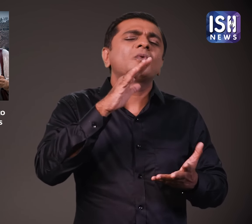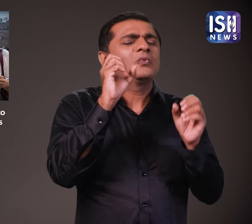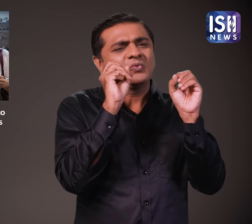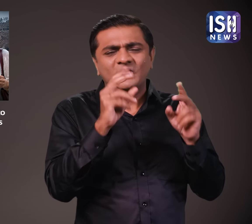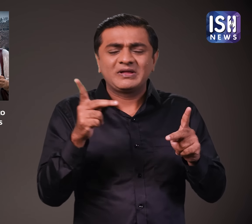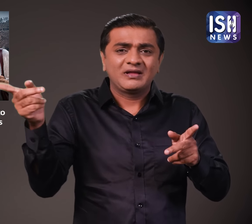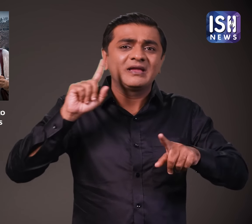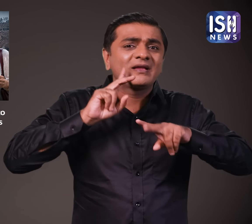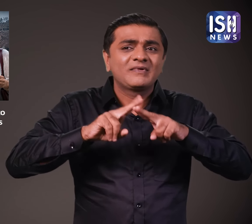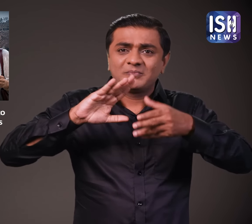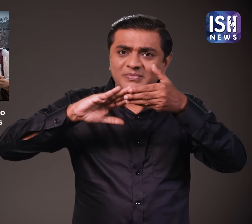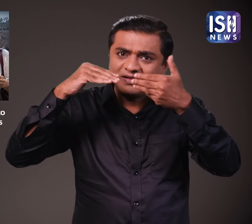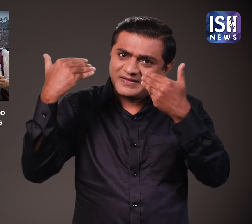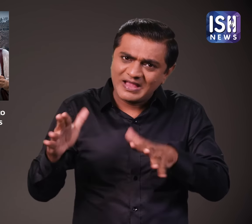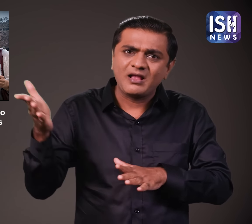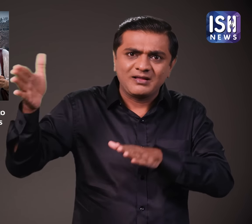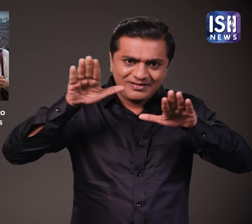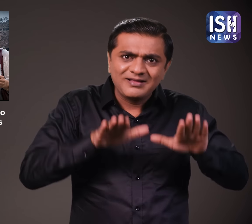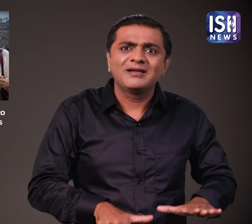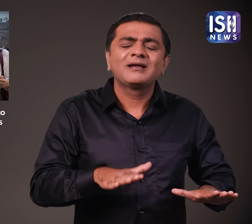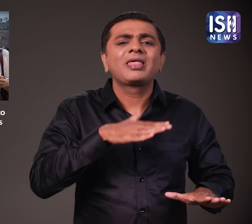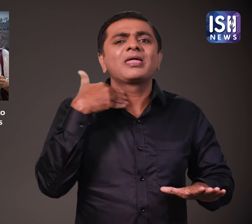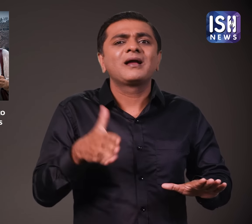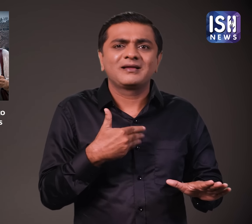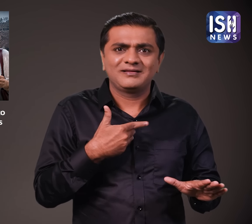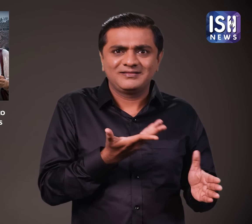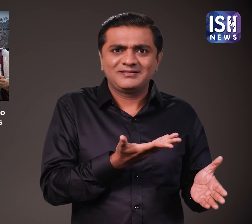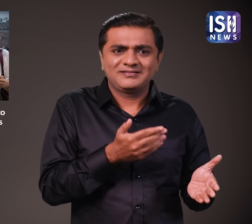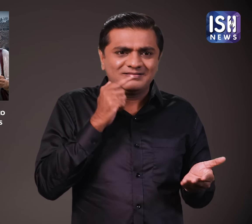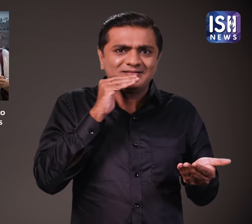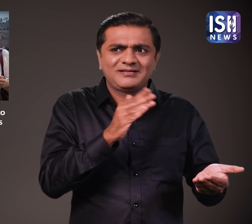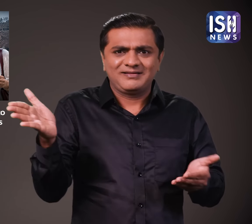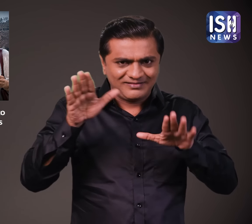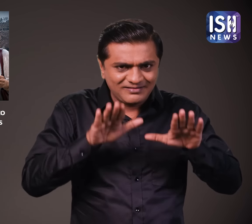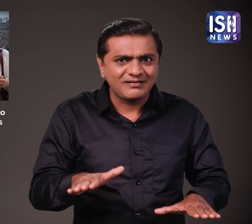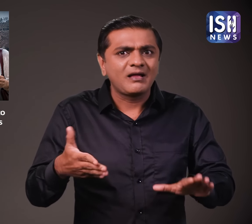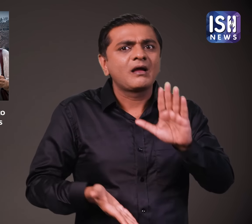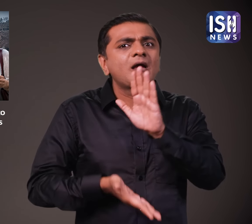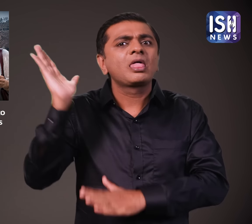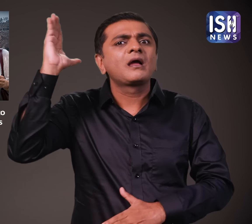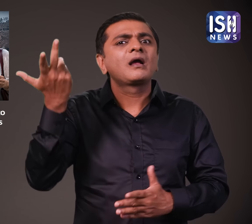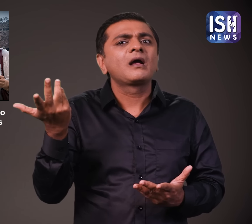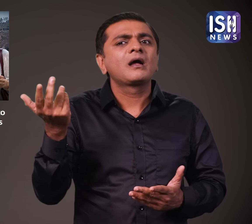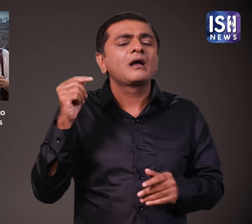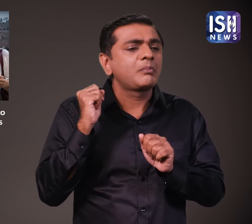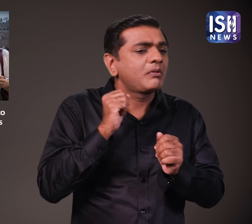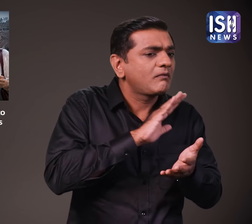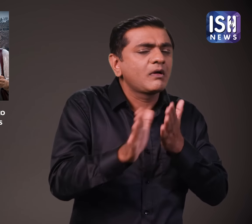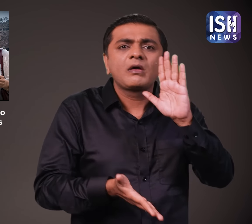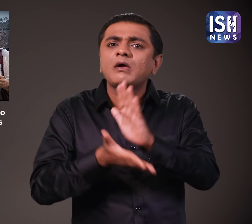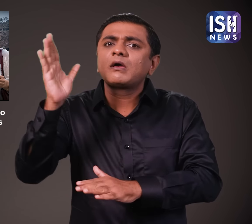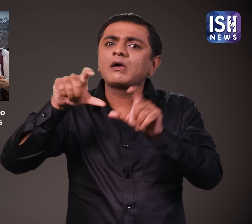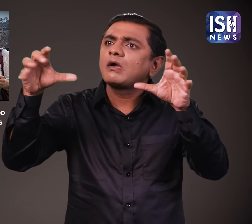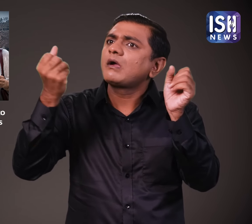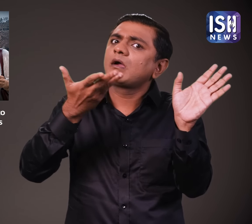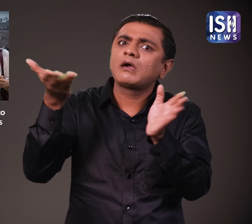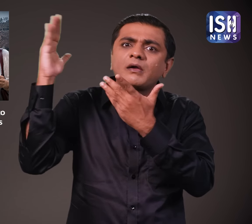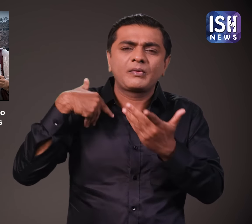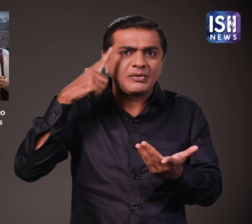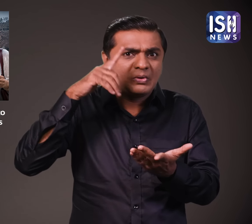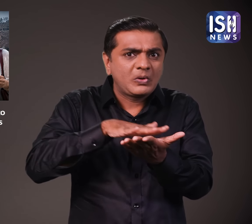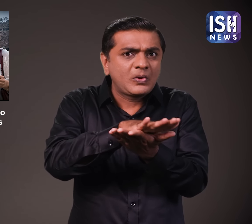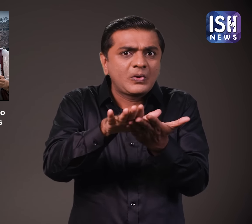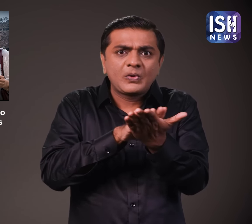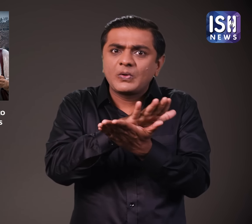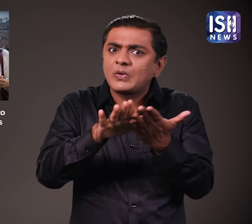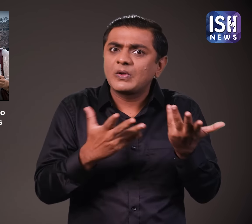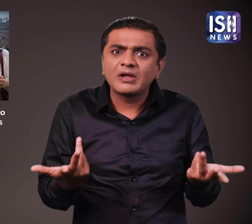They questioned why, if Shreya was truly his wife, she left after the funeral instead of staying with the family.